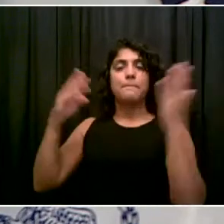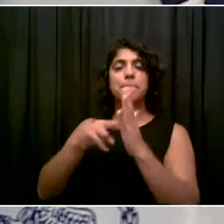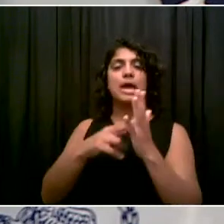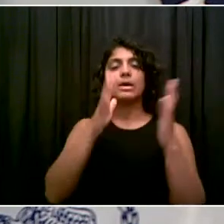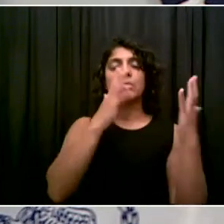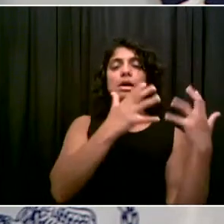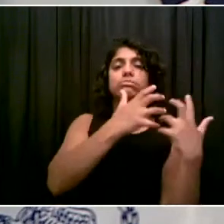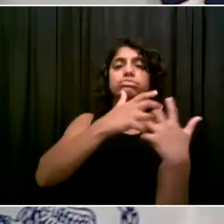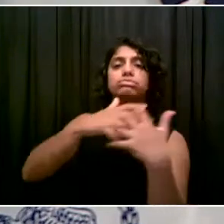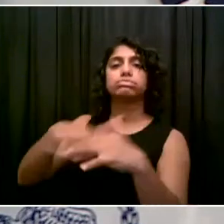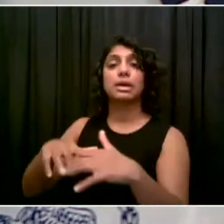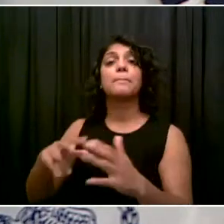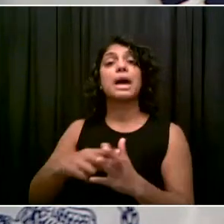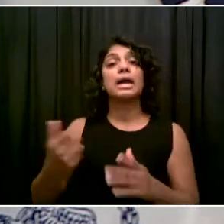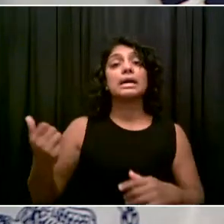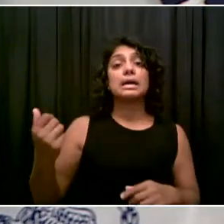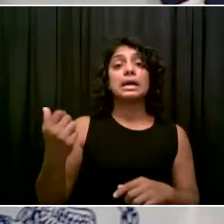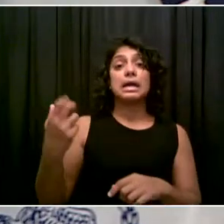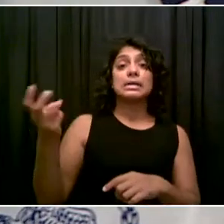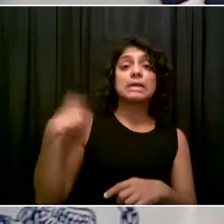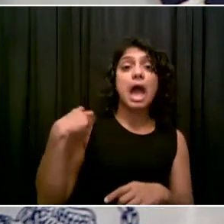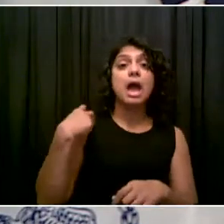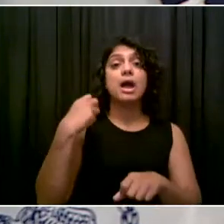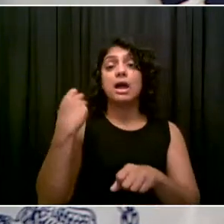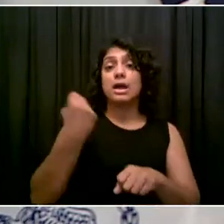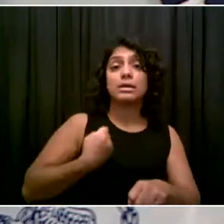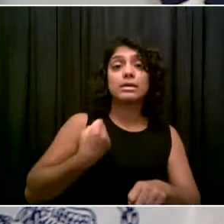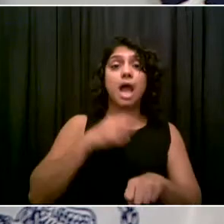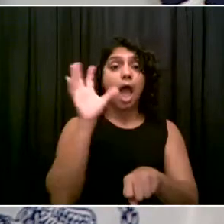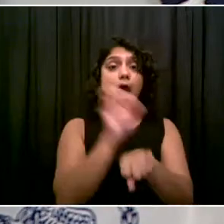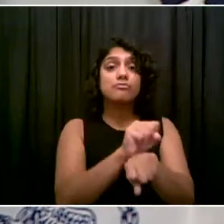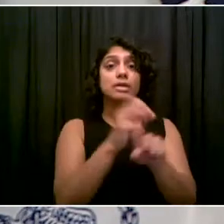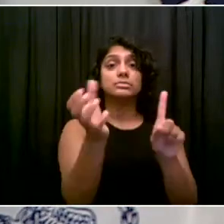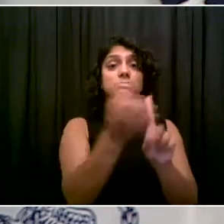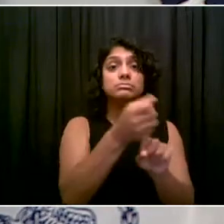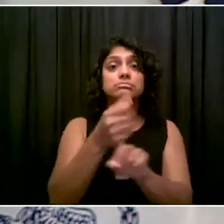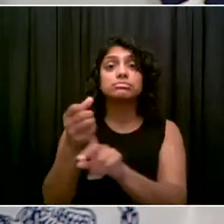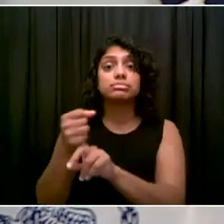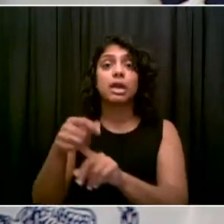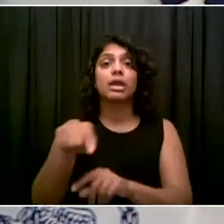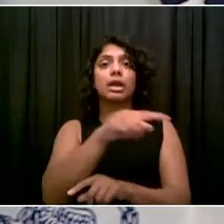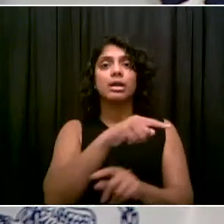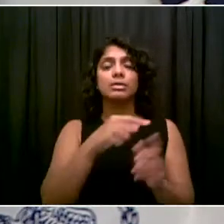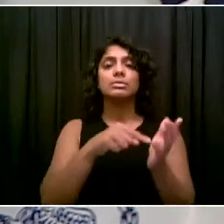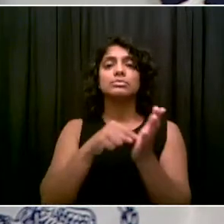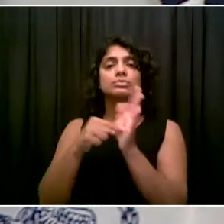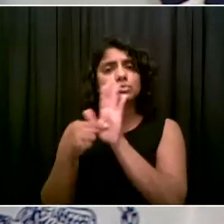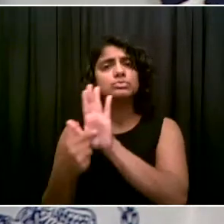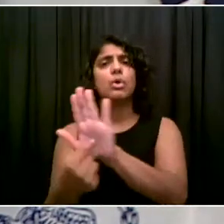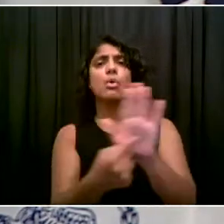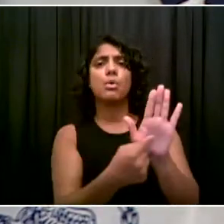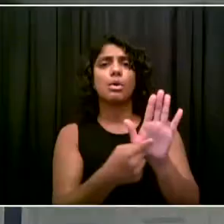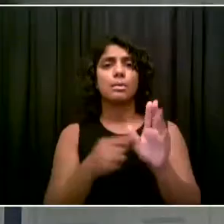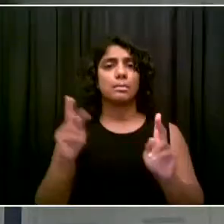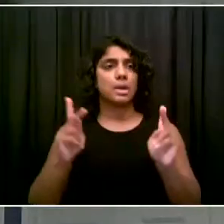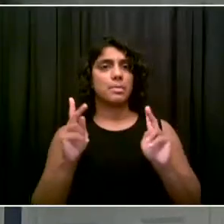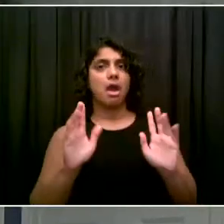BETTER. YOU SEE THE GANG TAKEDOWNS AND MEOR D ANMORE PEOPLE OIGNTOG RPISON, FOR VIOLENT CRIMES.